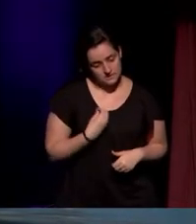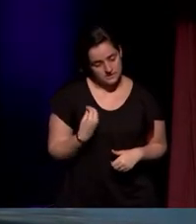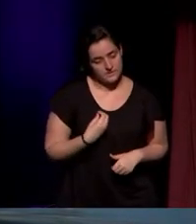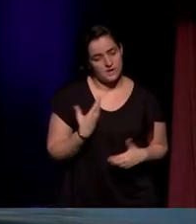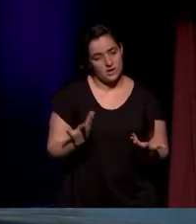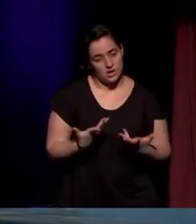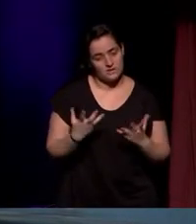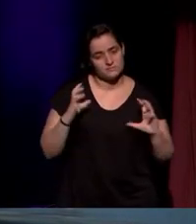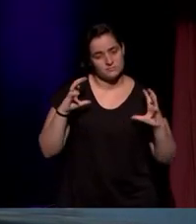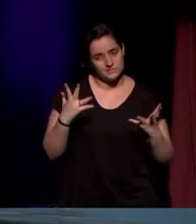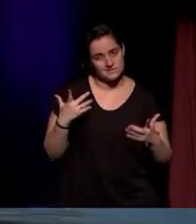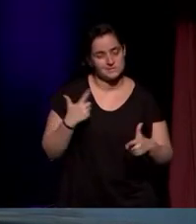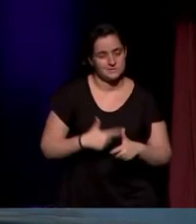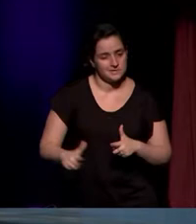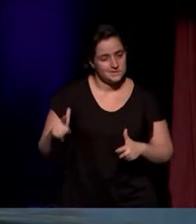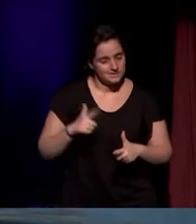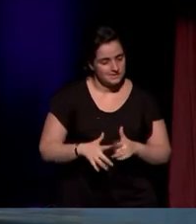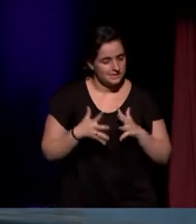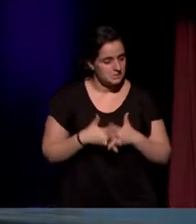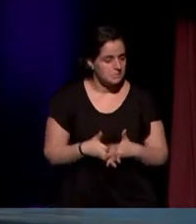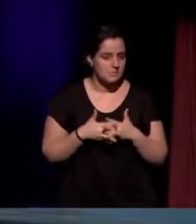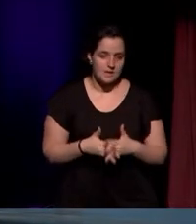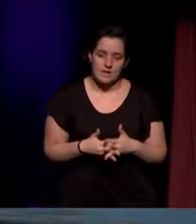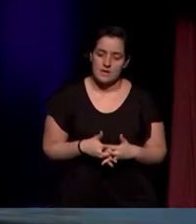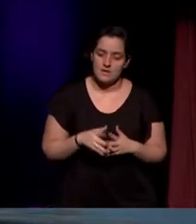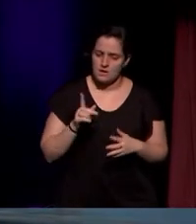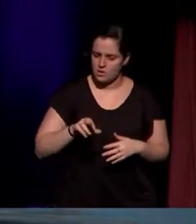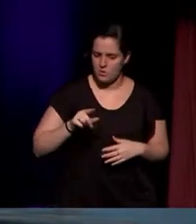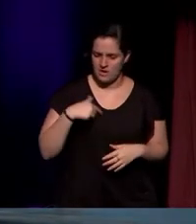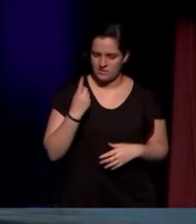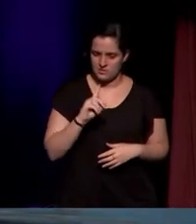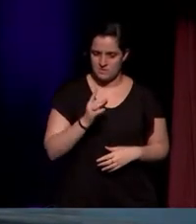and it is not that we do not react, we are reacting,